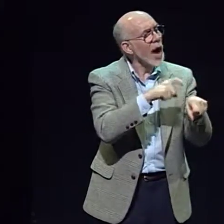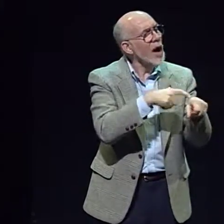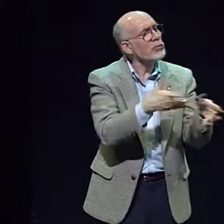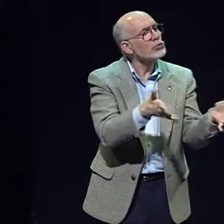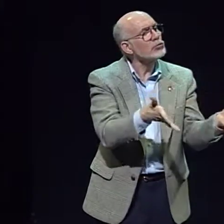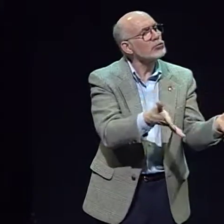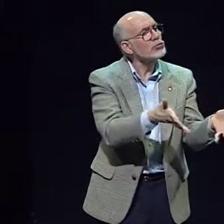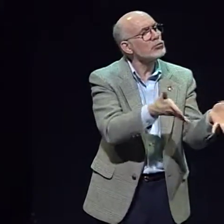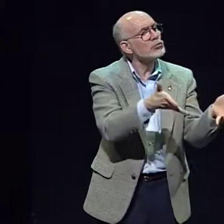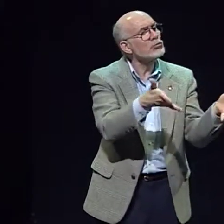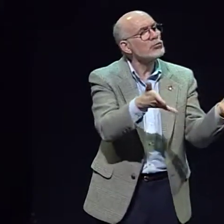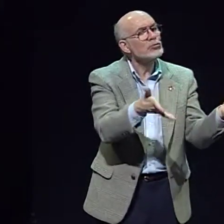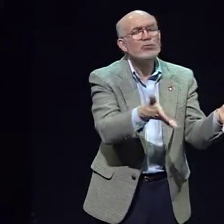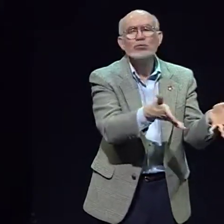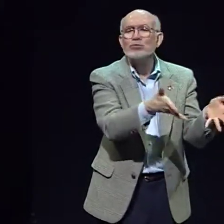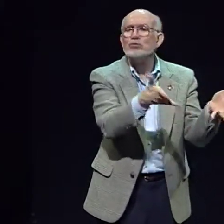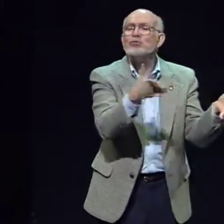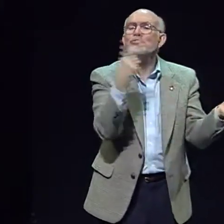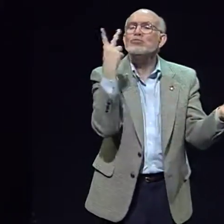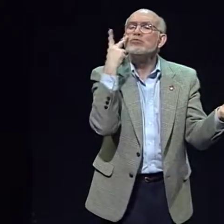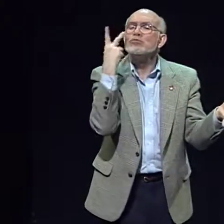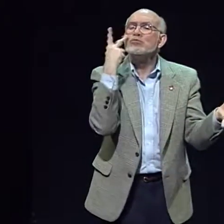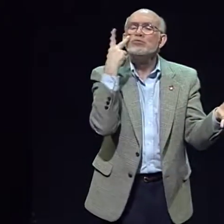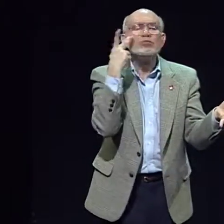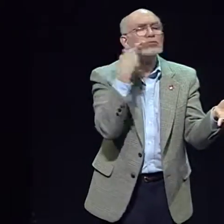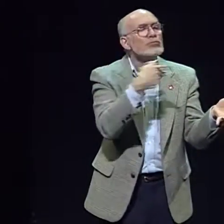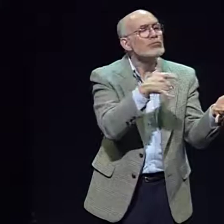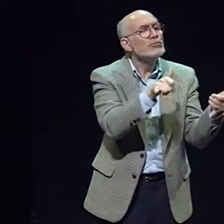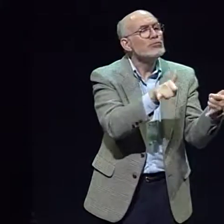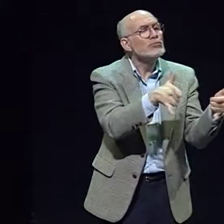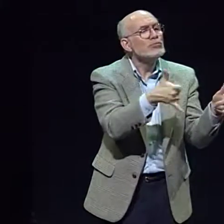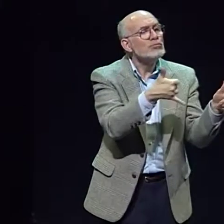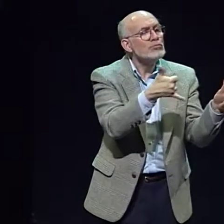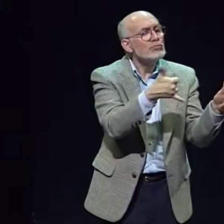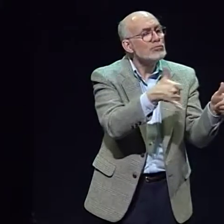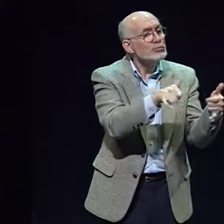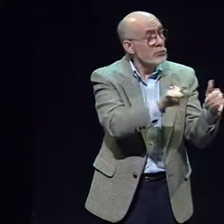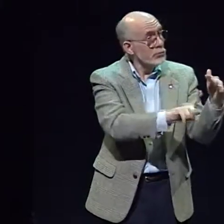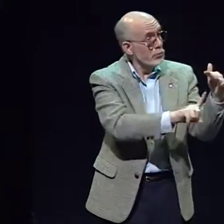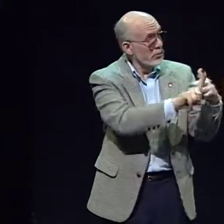PLEASE, AND TAKE SOME TIME TO ENCOURAGE YOUR STUDENTS,